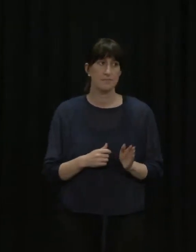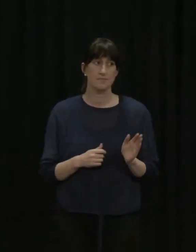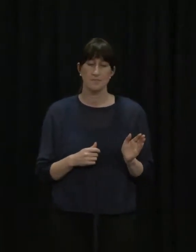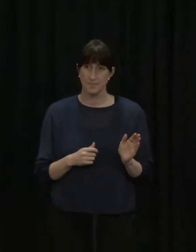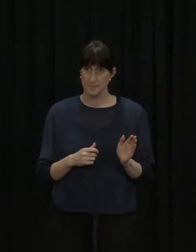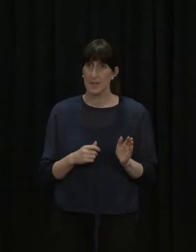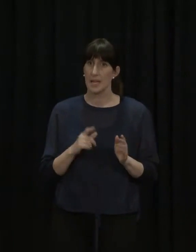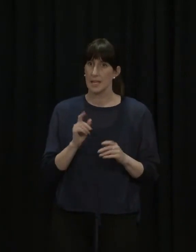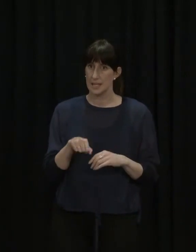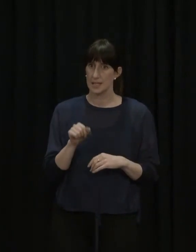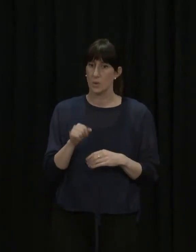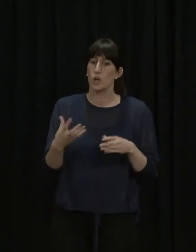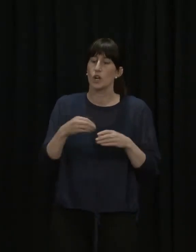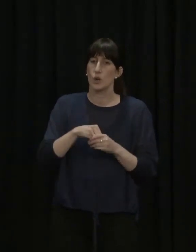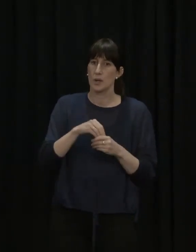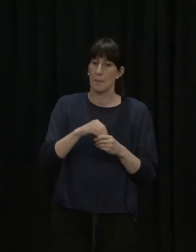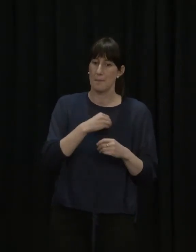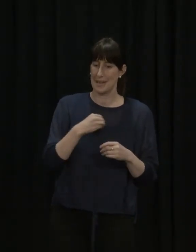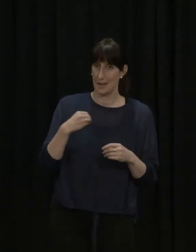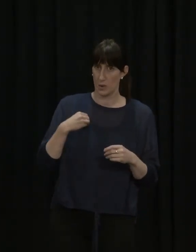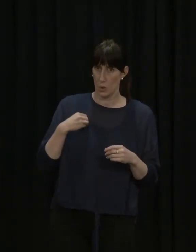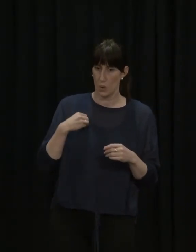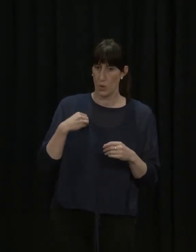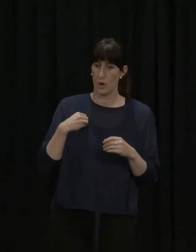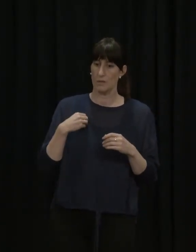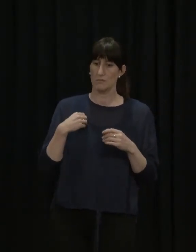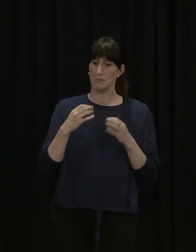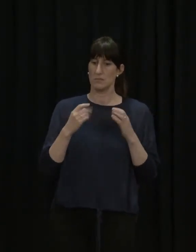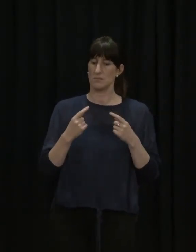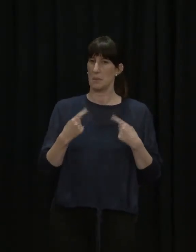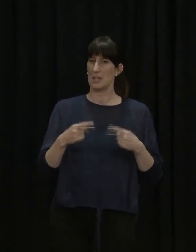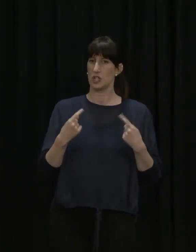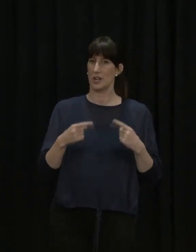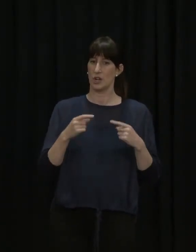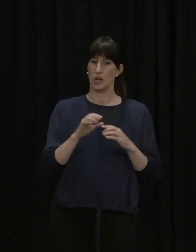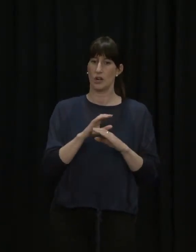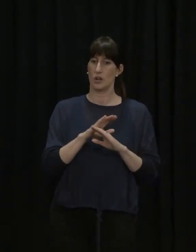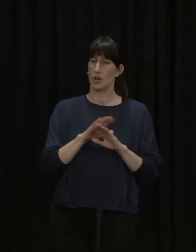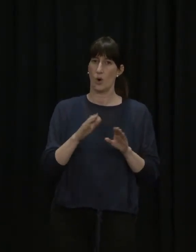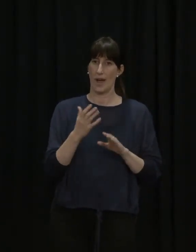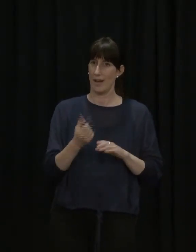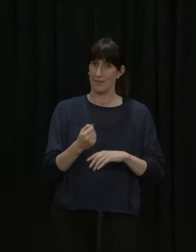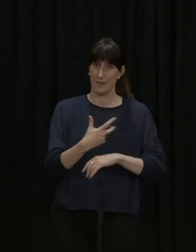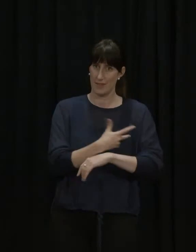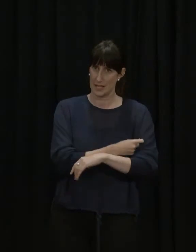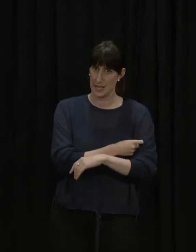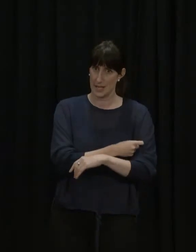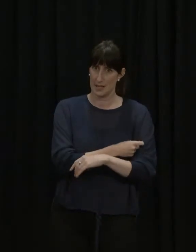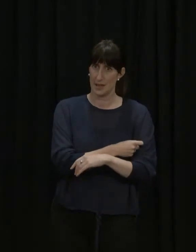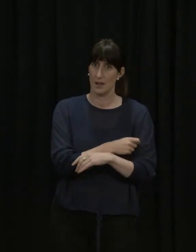many of those exempt and have you granted?>> We will be and it will include those that are